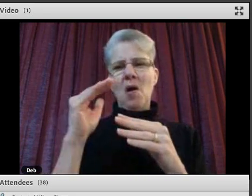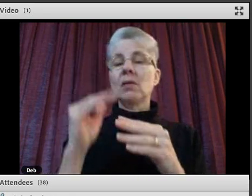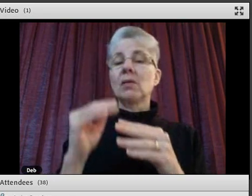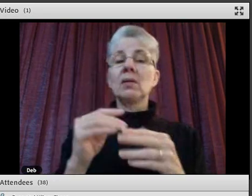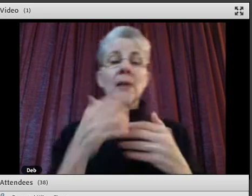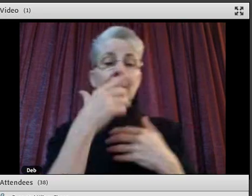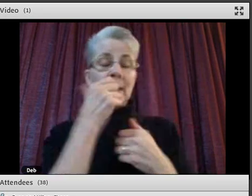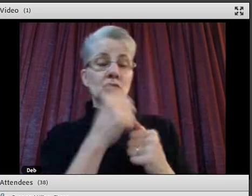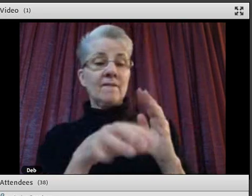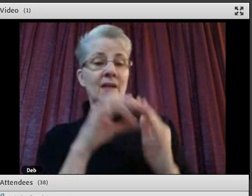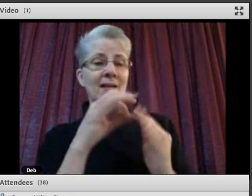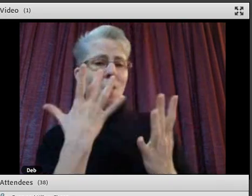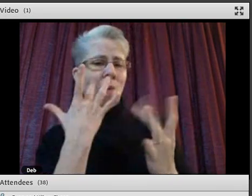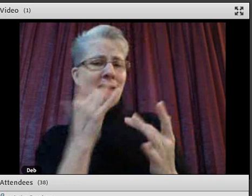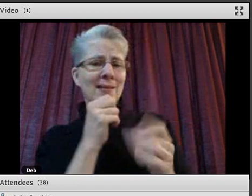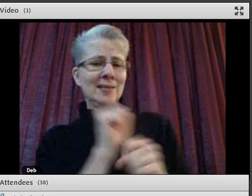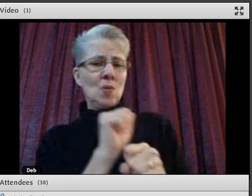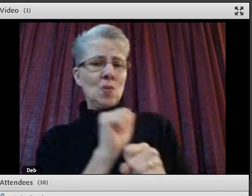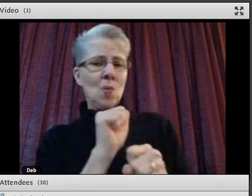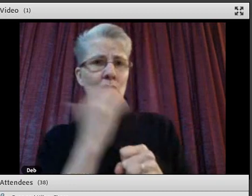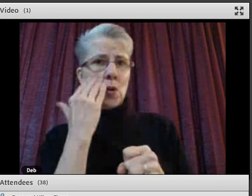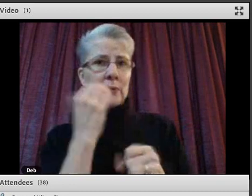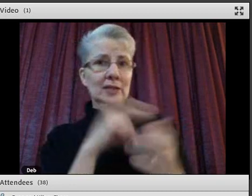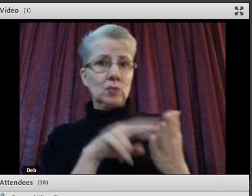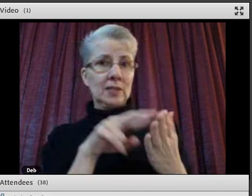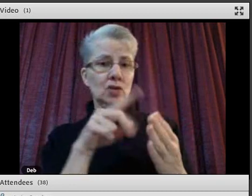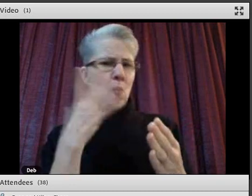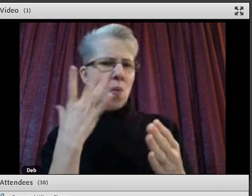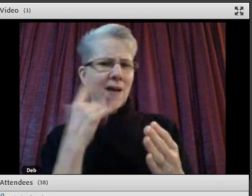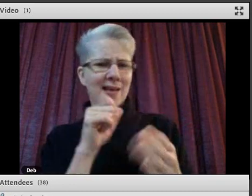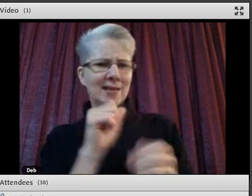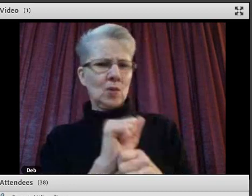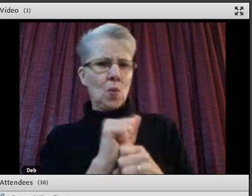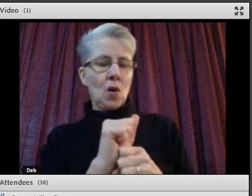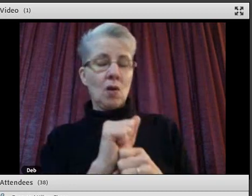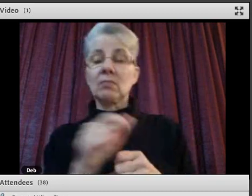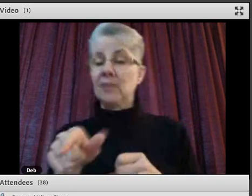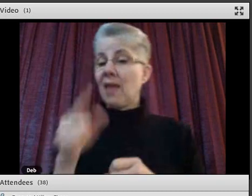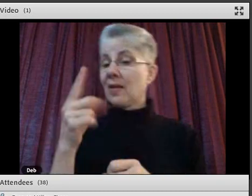exactly why, and have the kids do some research on it. Ryan: It's half the fun. Hilary: Mm-hmm.